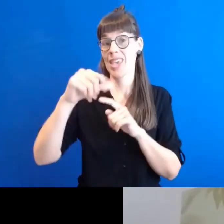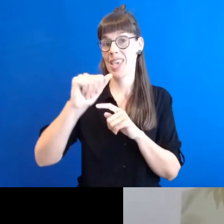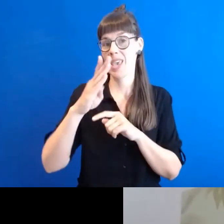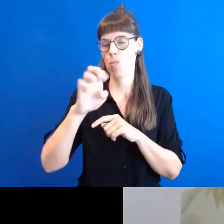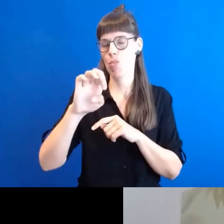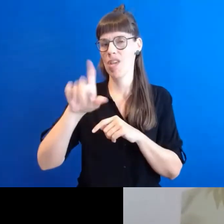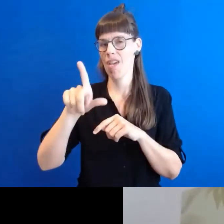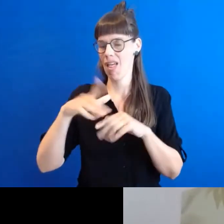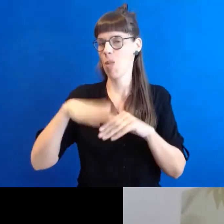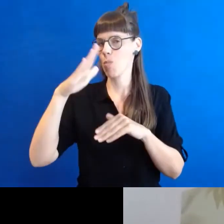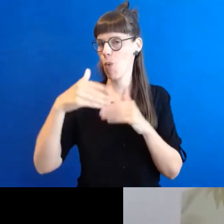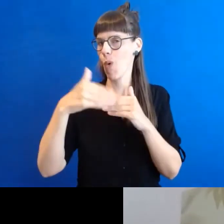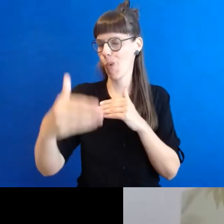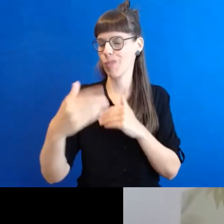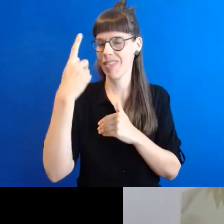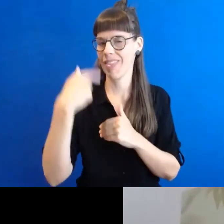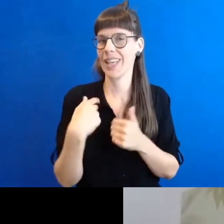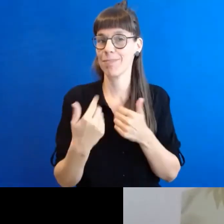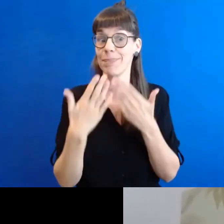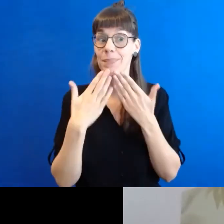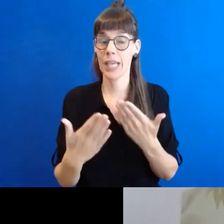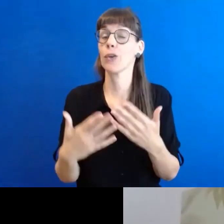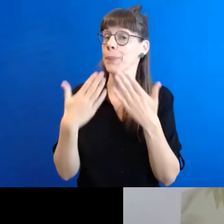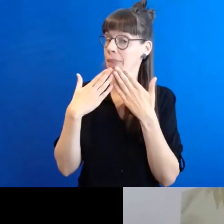that in Ecuador, Kenya, and we shared some good practices and I'm